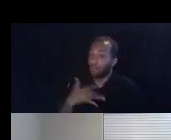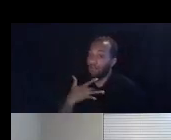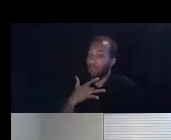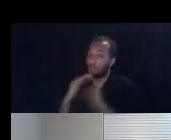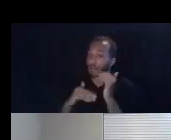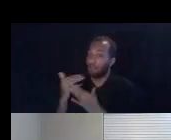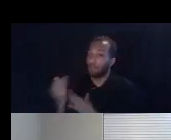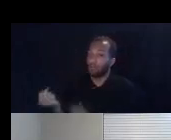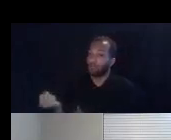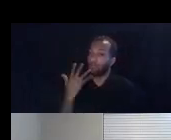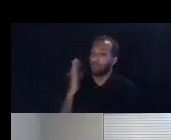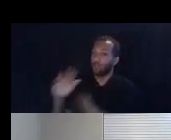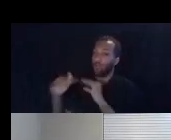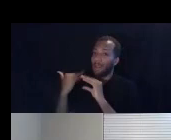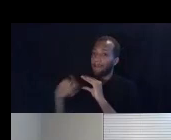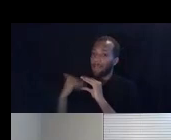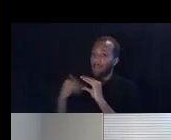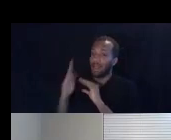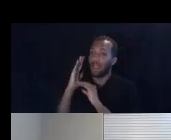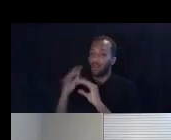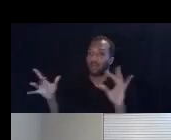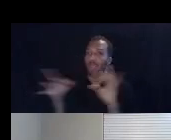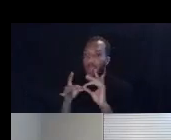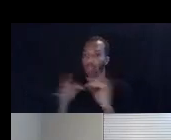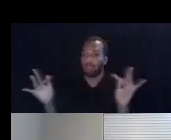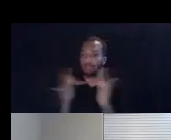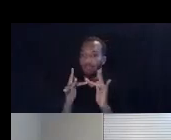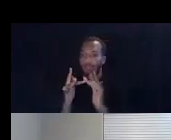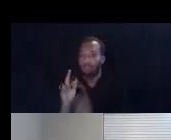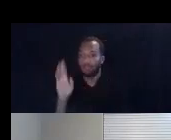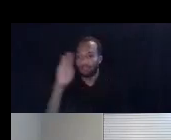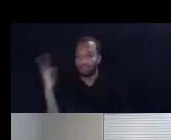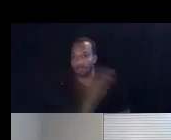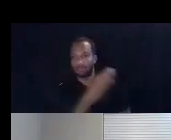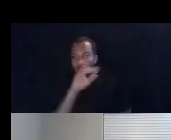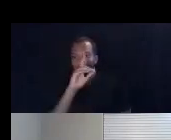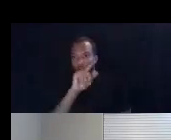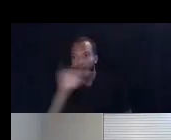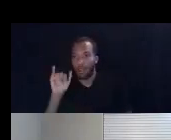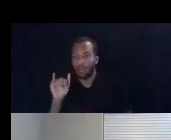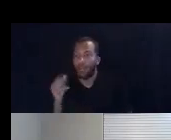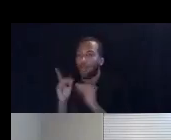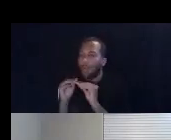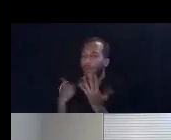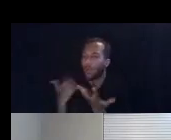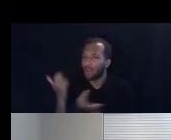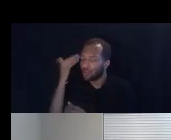I can connect you to Dolly. And then the other thing that I wanted to know, it might be helpful to connect